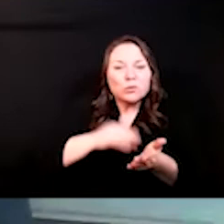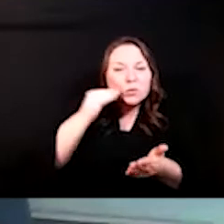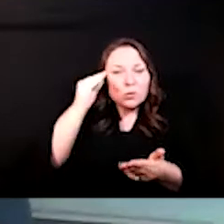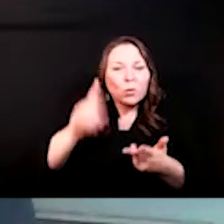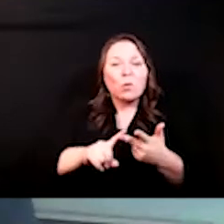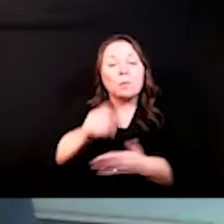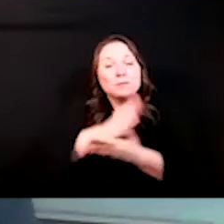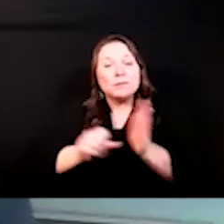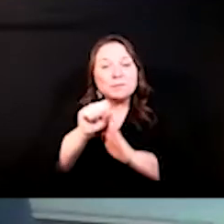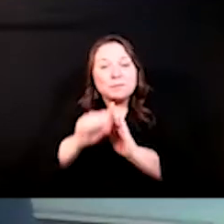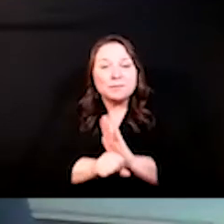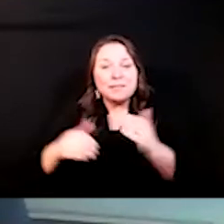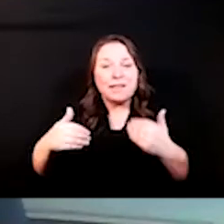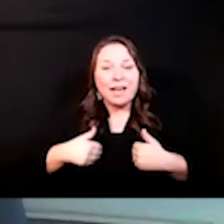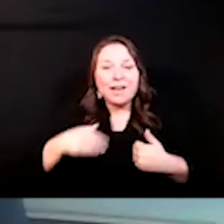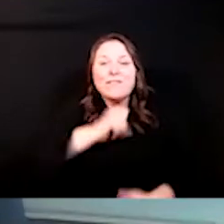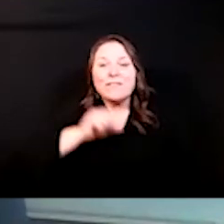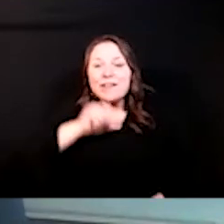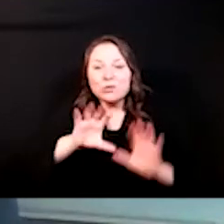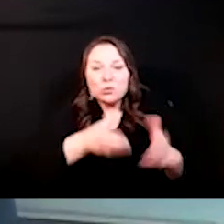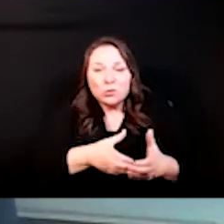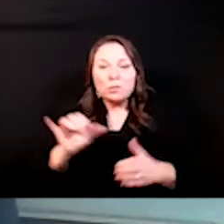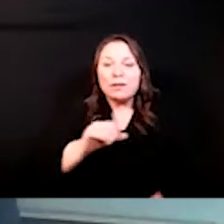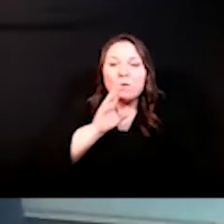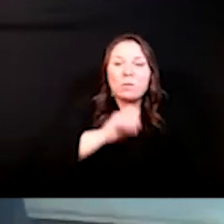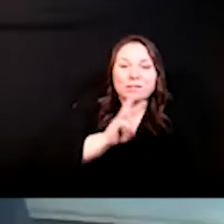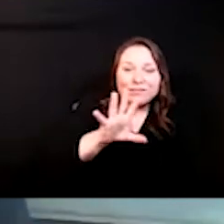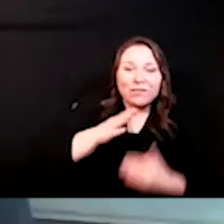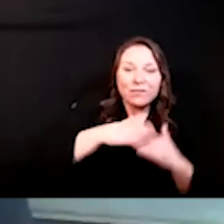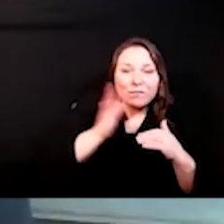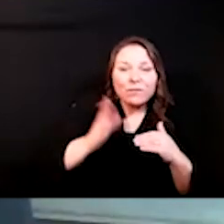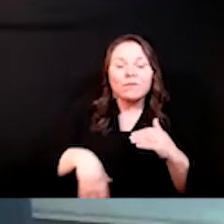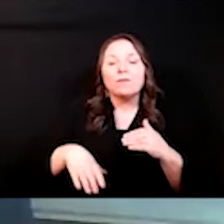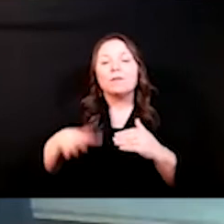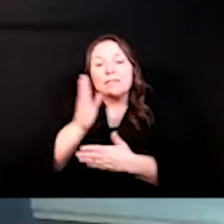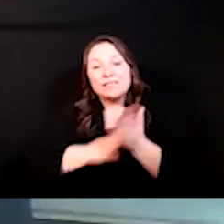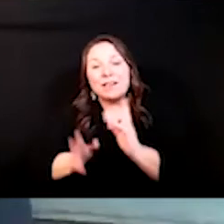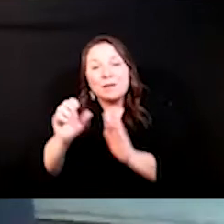SOME STATES ARE MOVING INTO VACCINATING AGE GROUPS, SUCH AS 65 AND OLDER